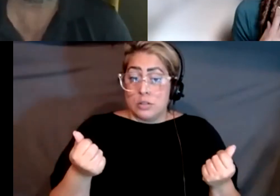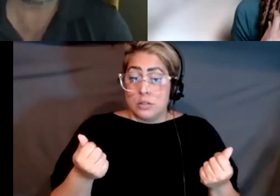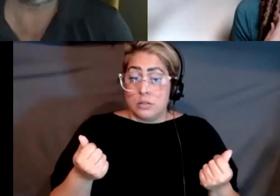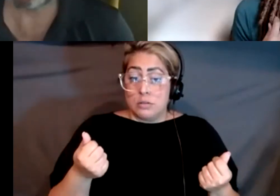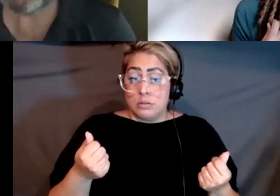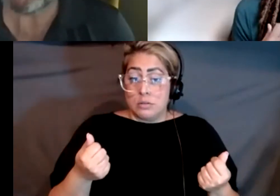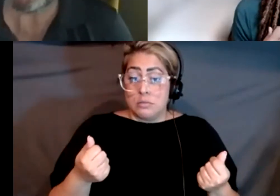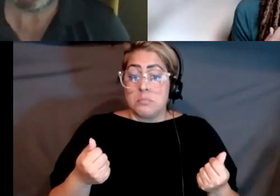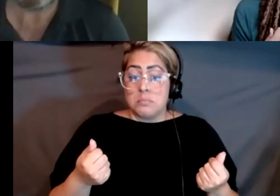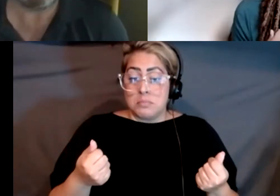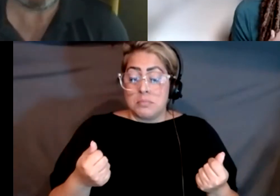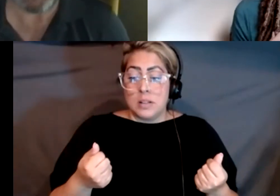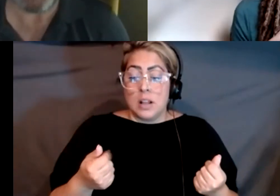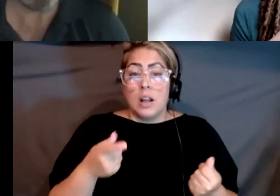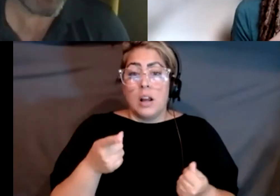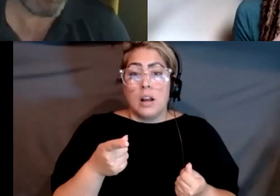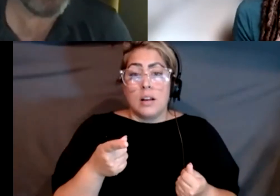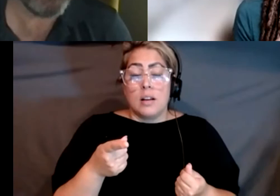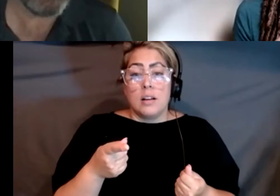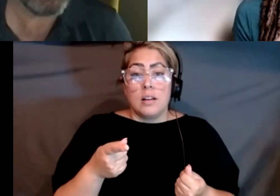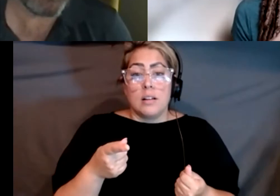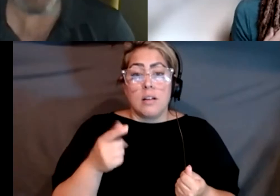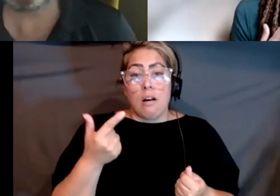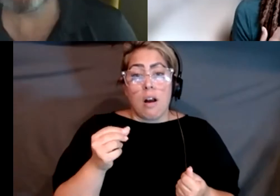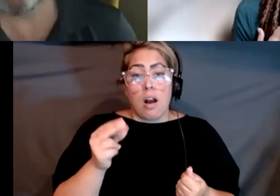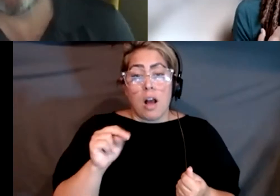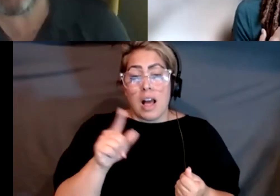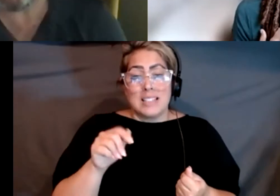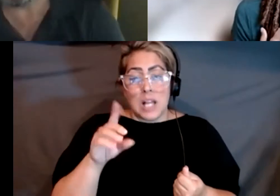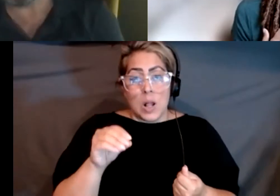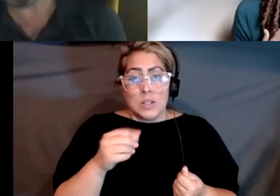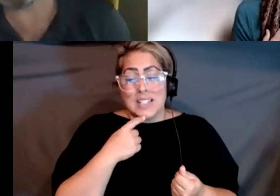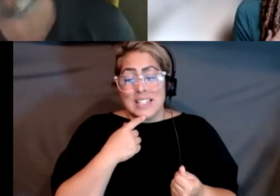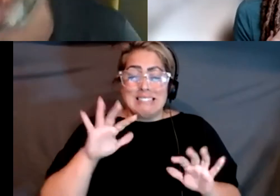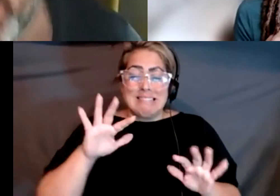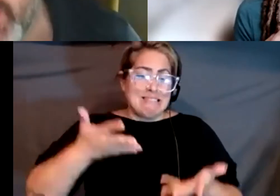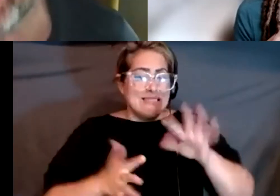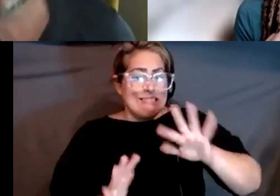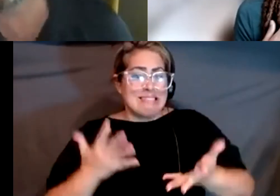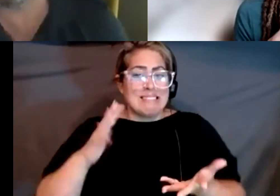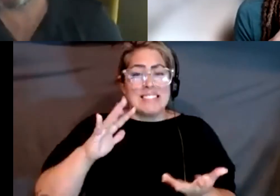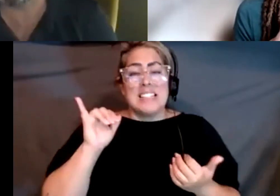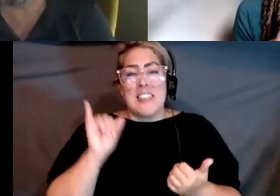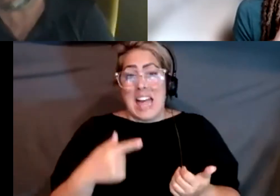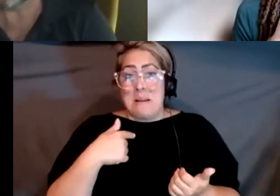realm of meat making interpretations of policy for yourself.